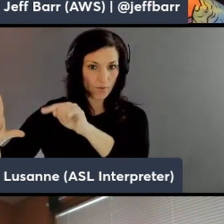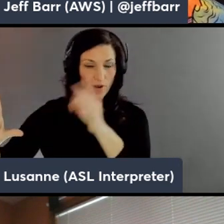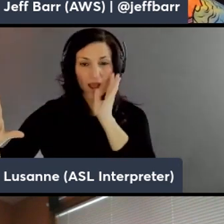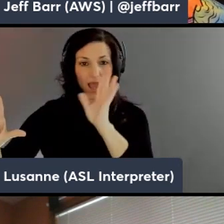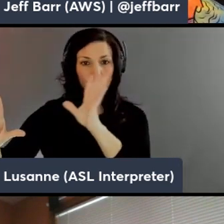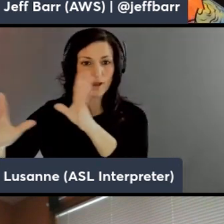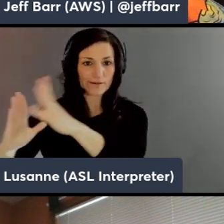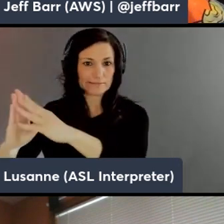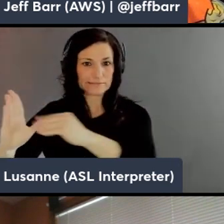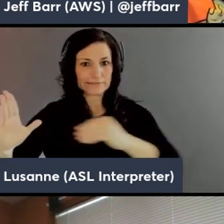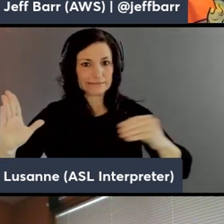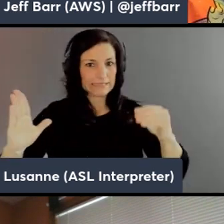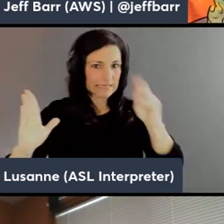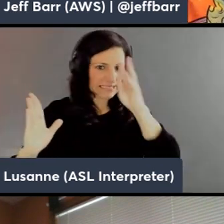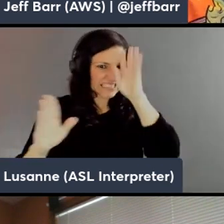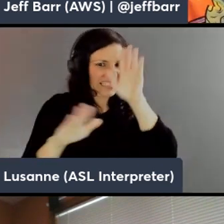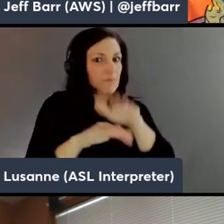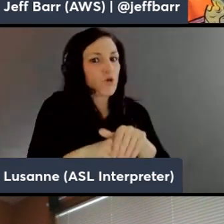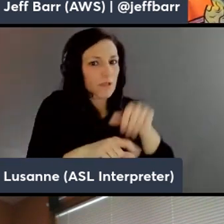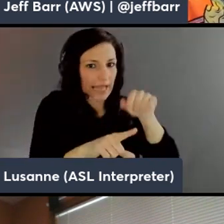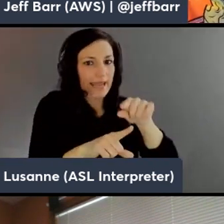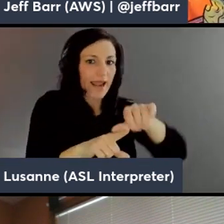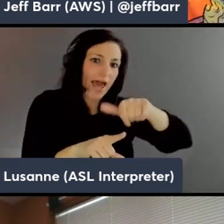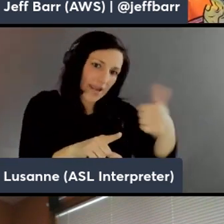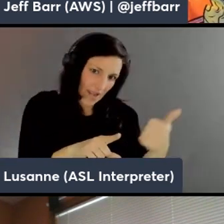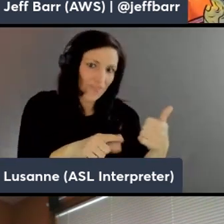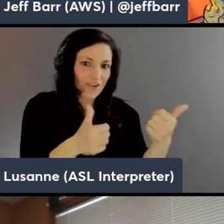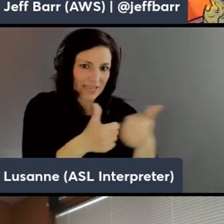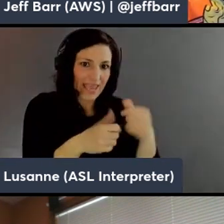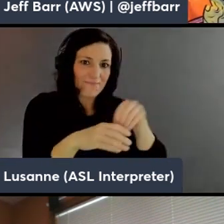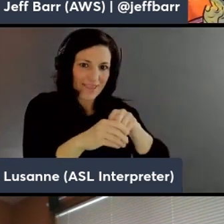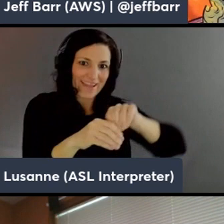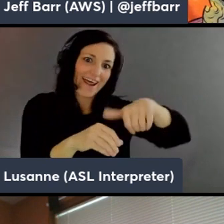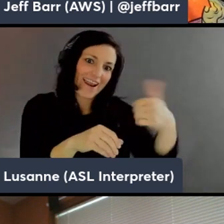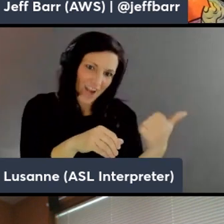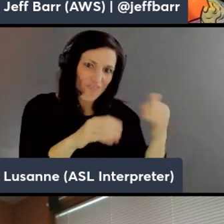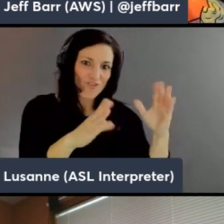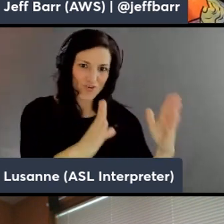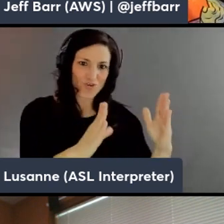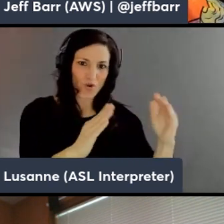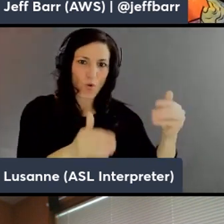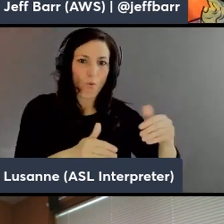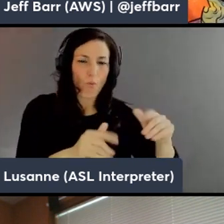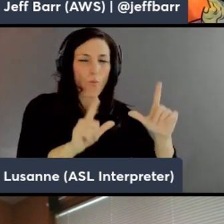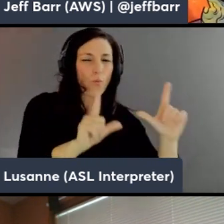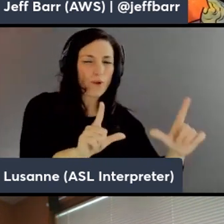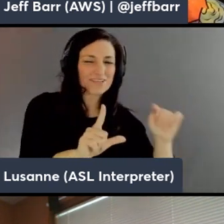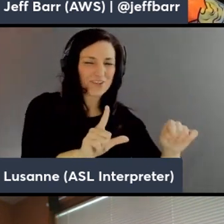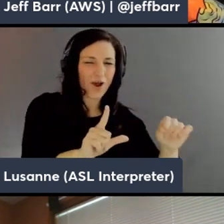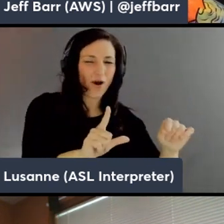playing the window from the test harness in the other window, so in other words, sending the messages that that client would send,